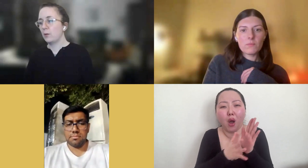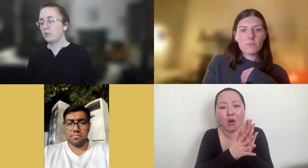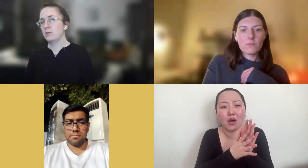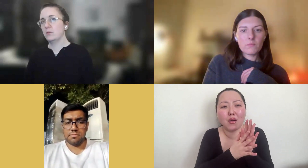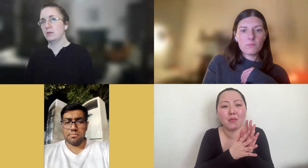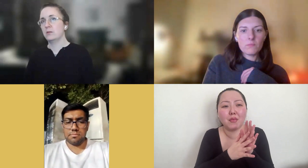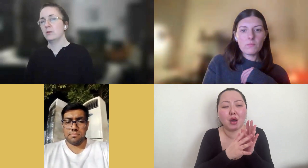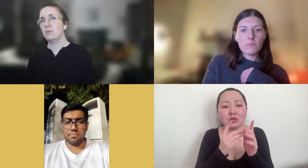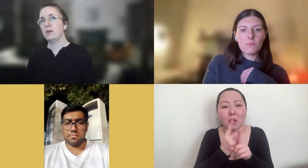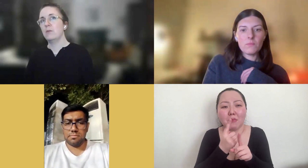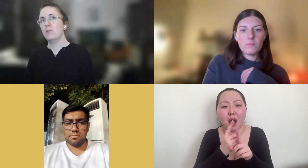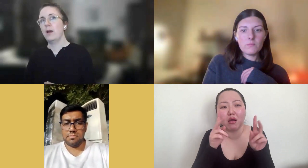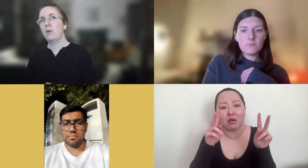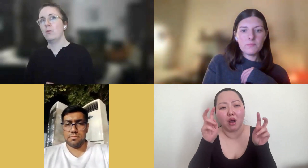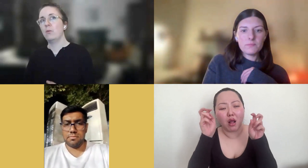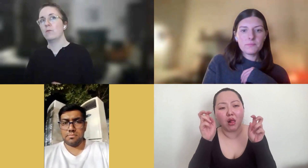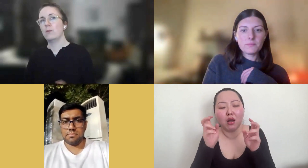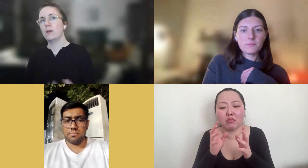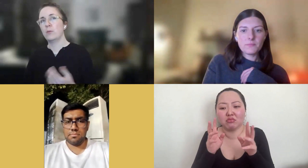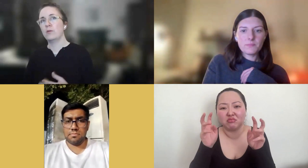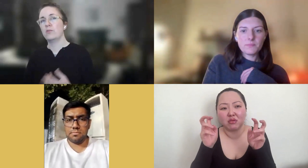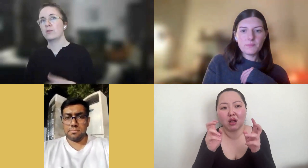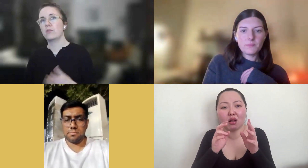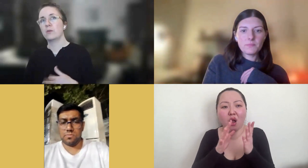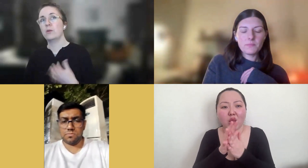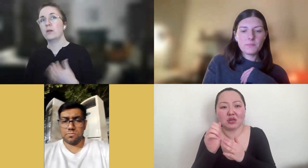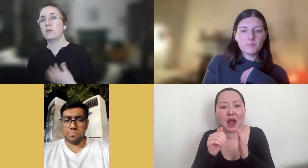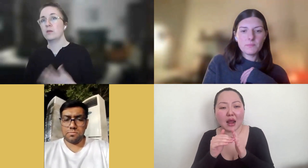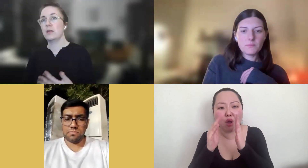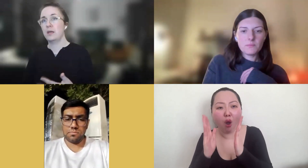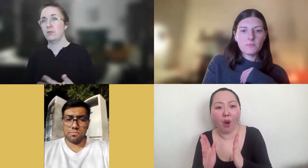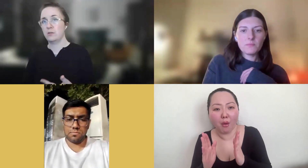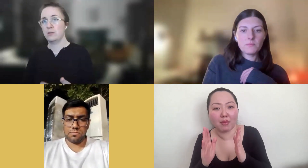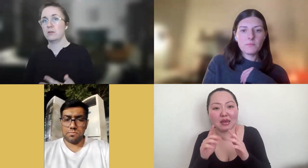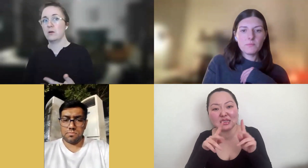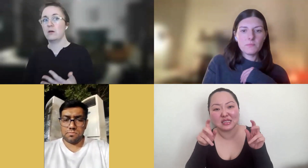about options for this at the moment and how we experience it. Obviously we know at the V&A,